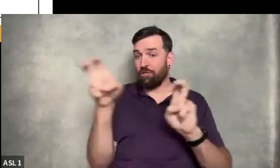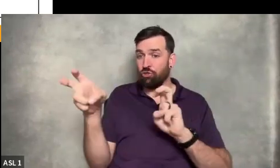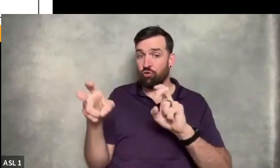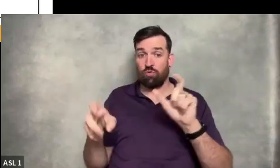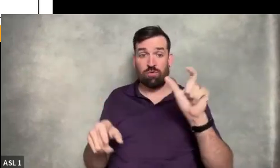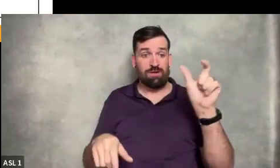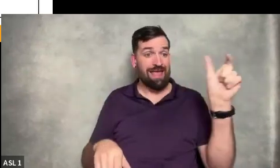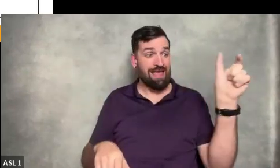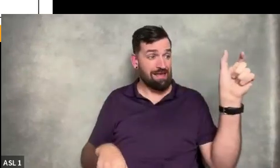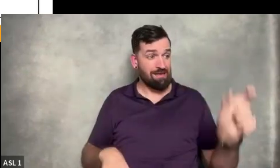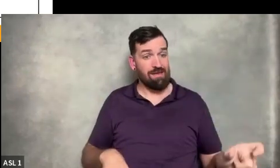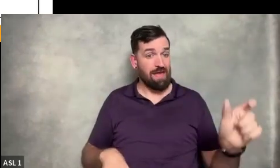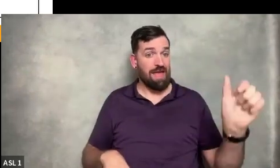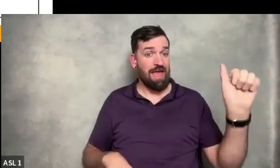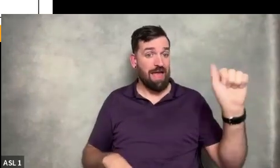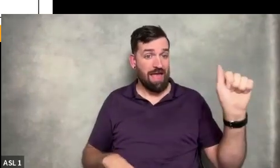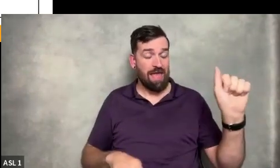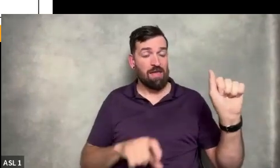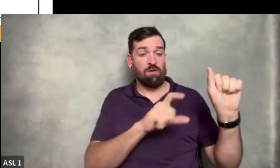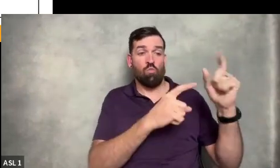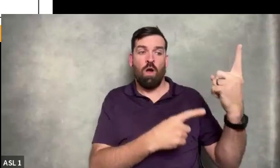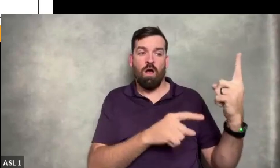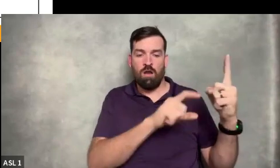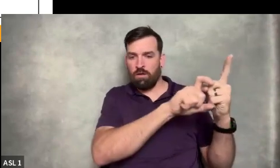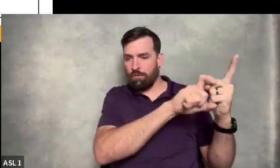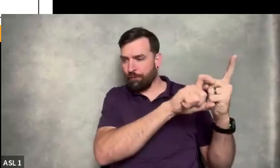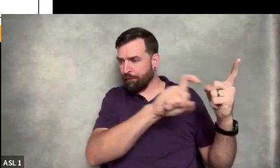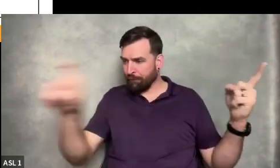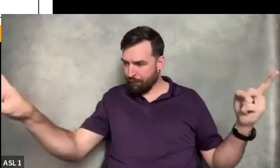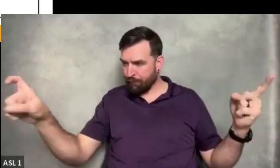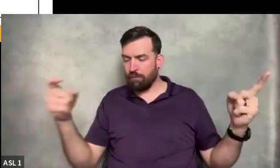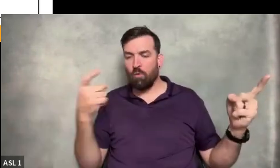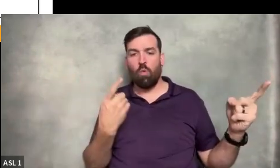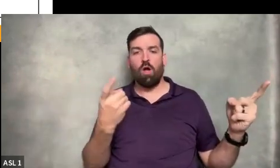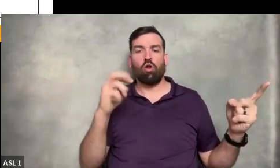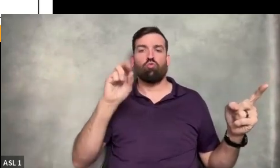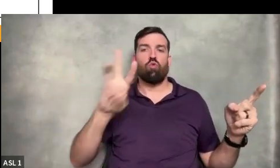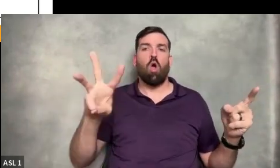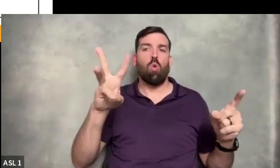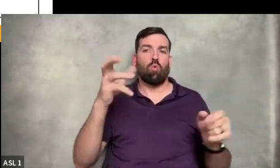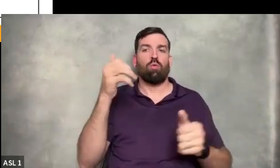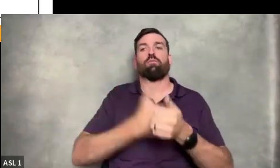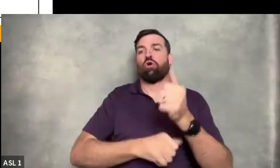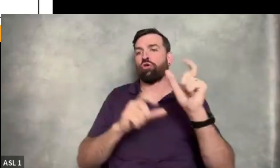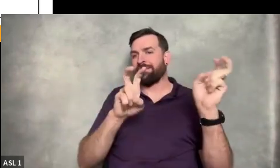everything is going in row one for that one issue. You're using one row per issue. So and what we're